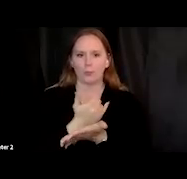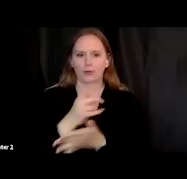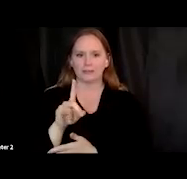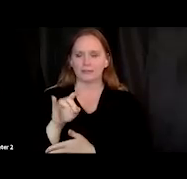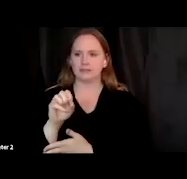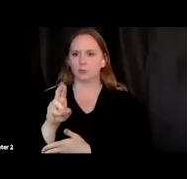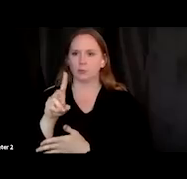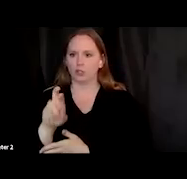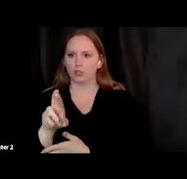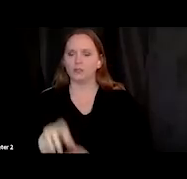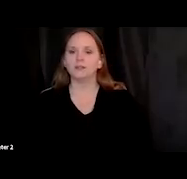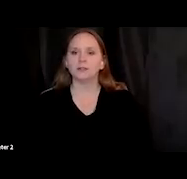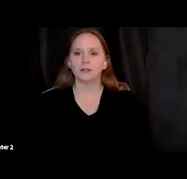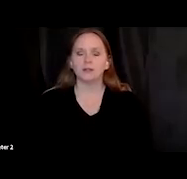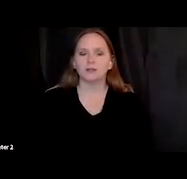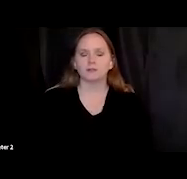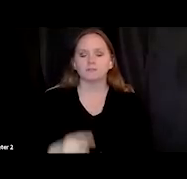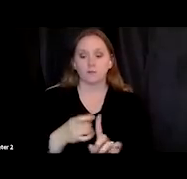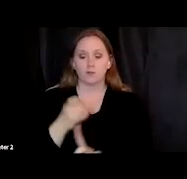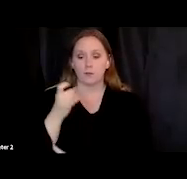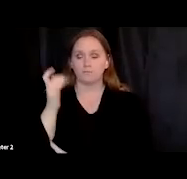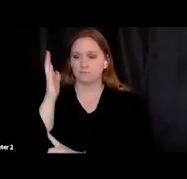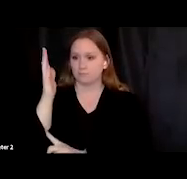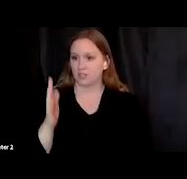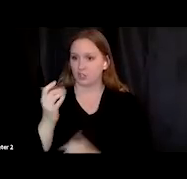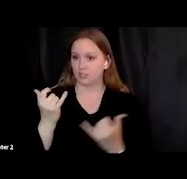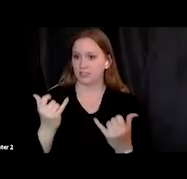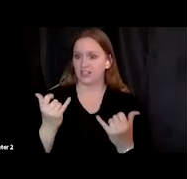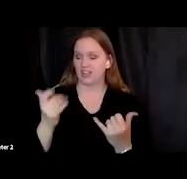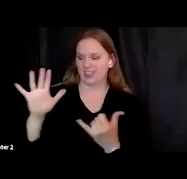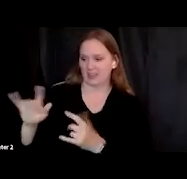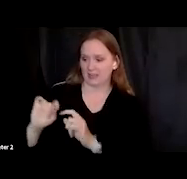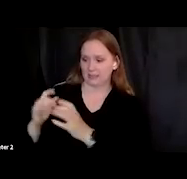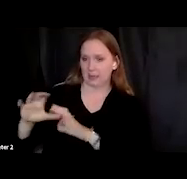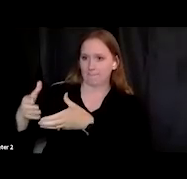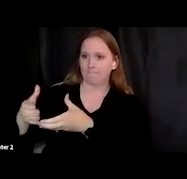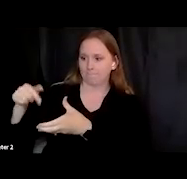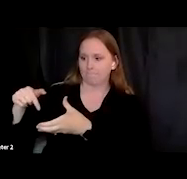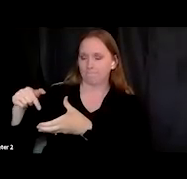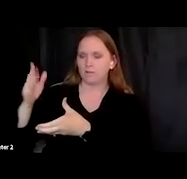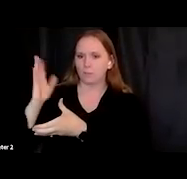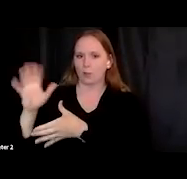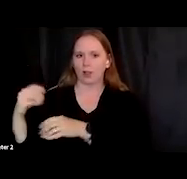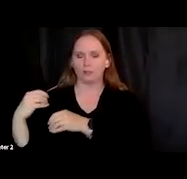that you're gonna hear from today and authored by that team. And so it contains just fantastic information